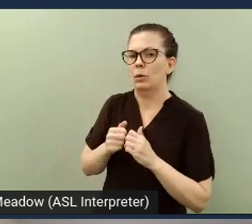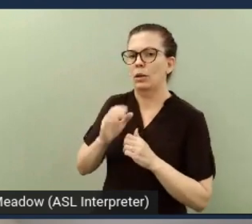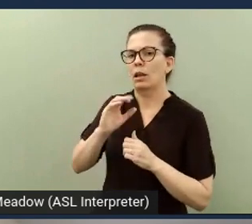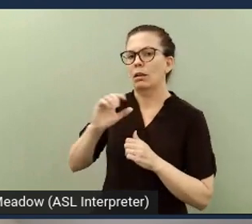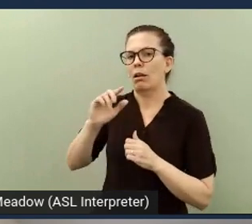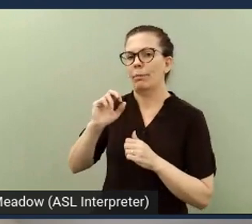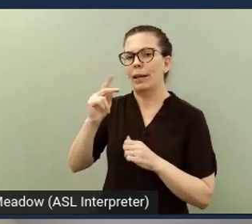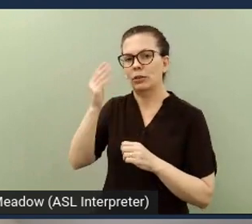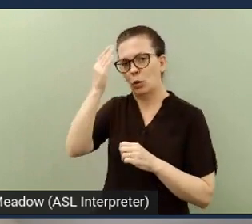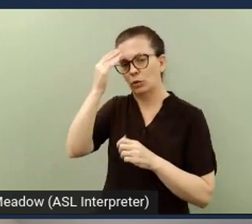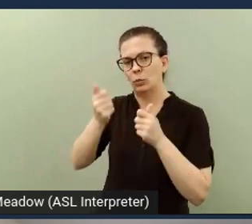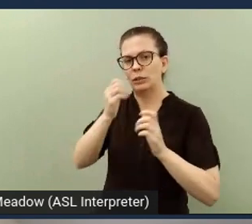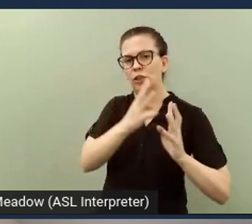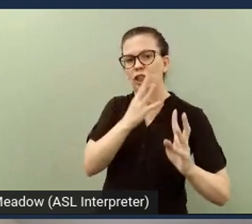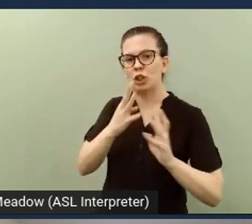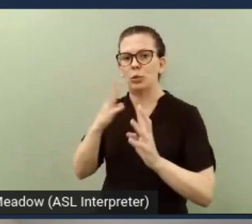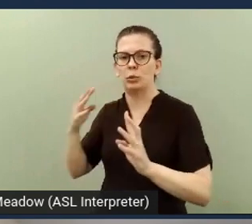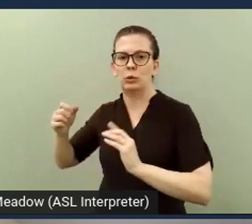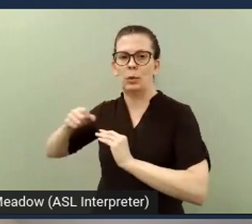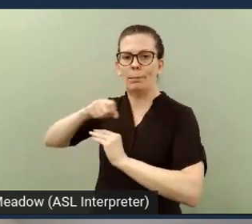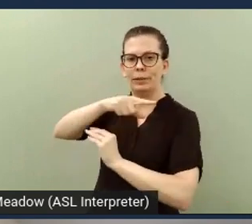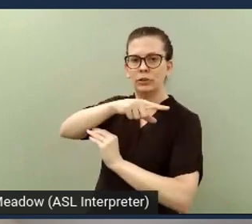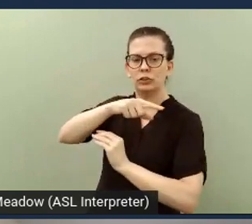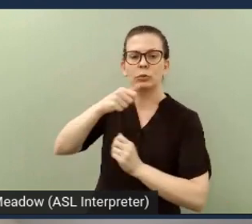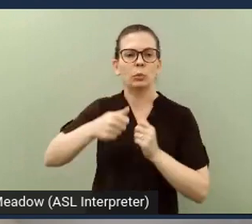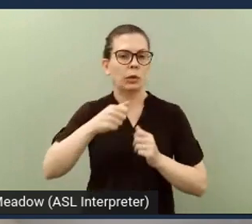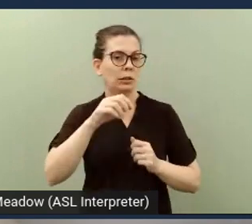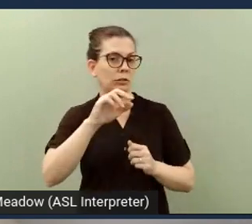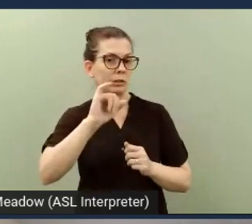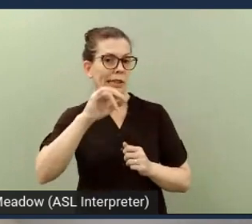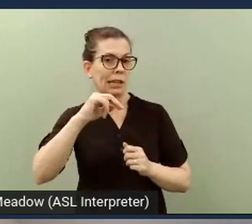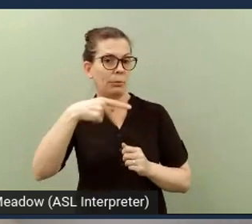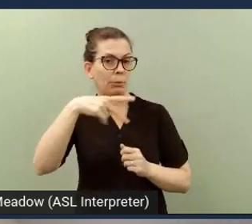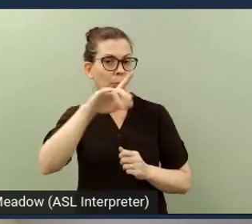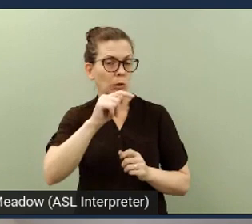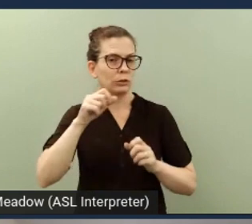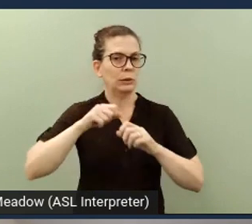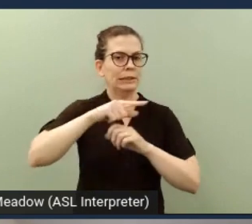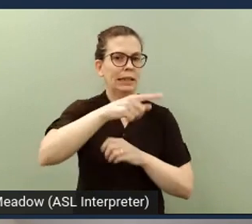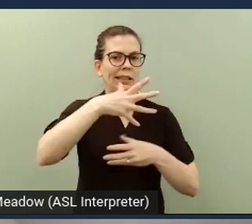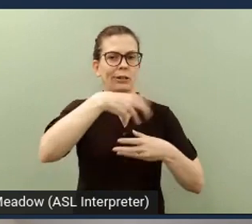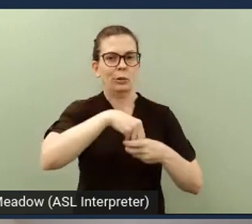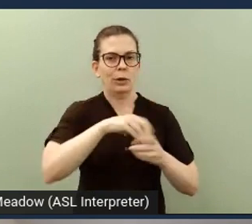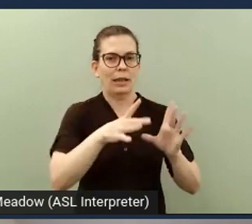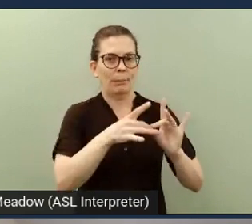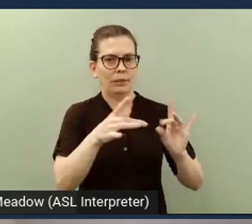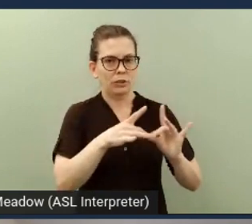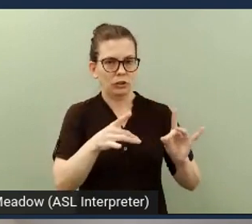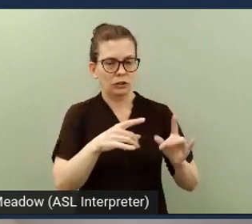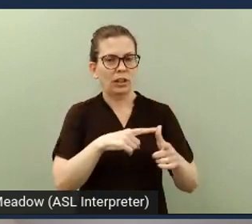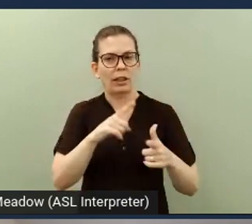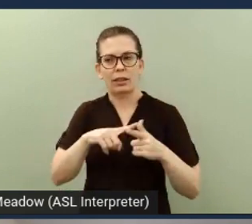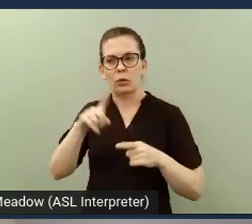to send a message to, what inputs to send as part of that message, and then where to provide the output.